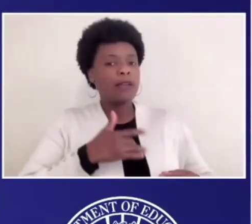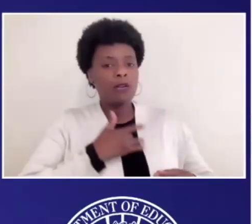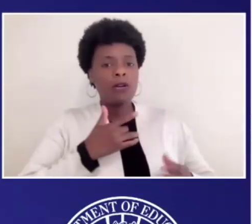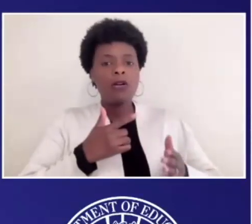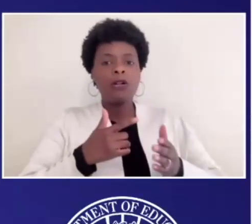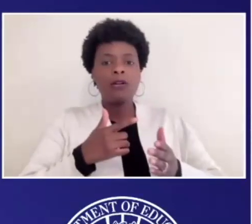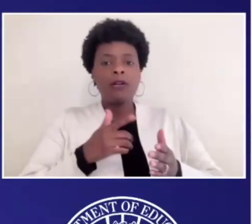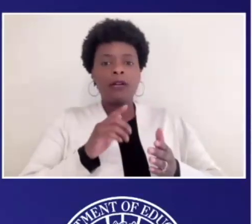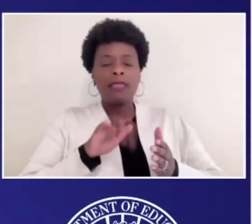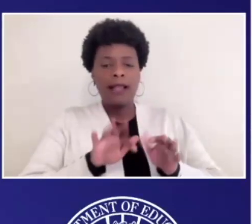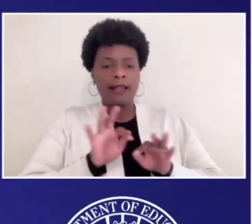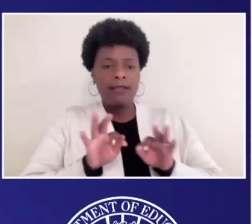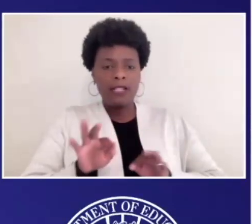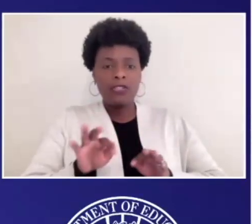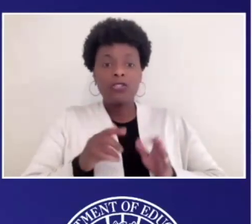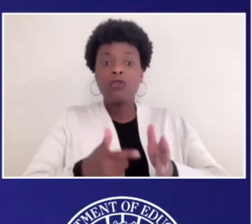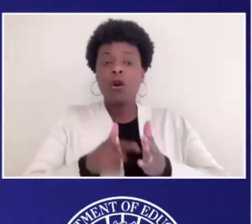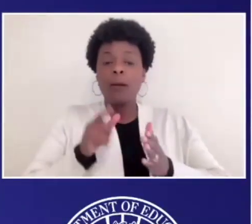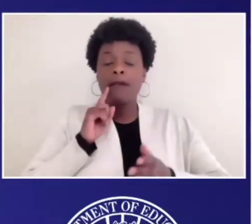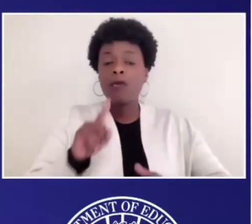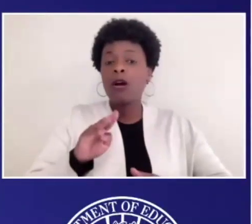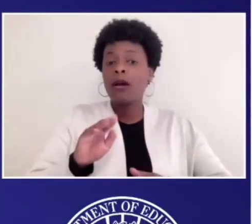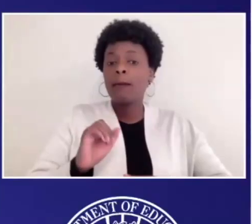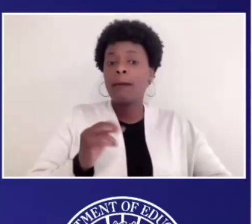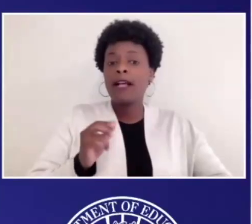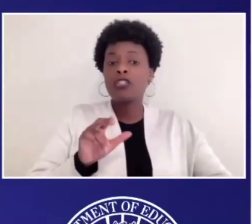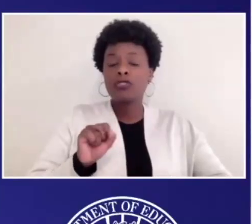stays and so that a shorter bachelor's degree would not impact.